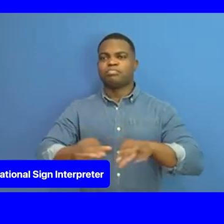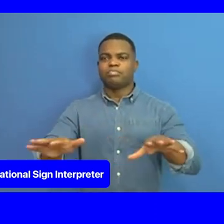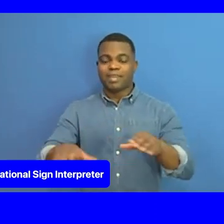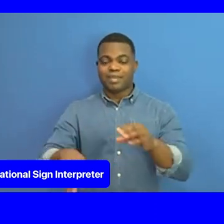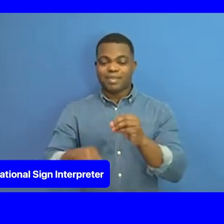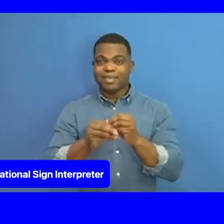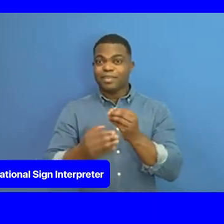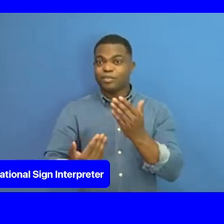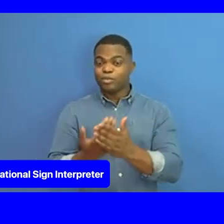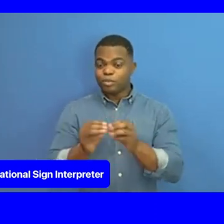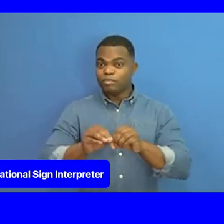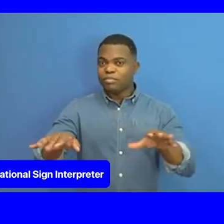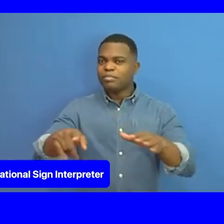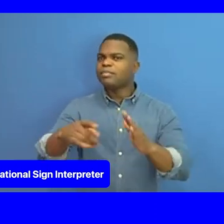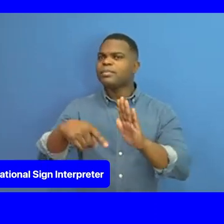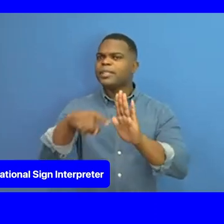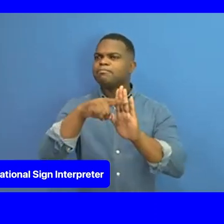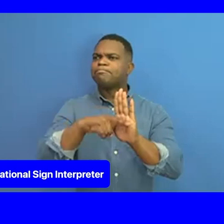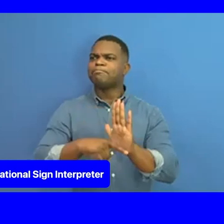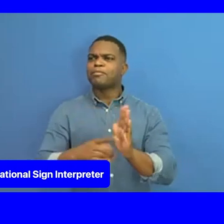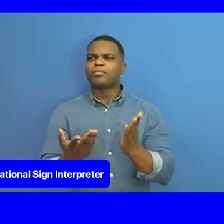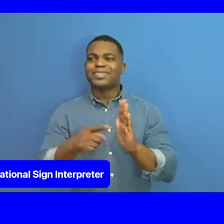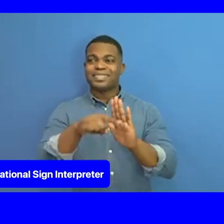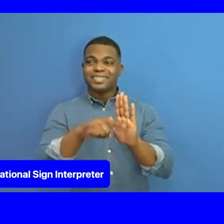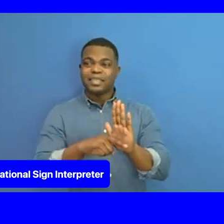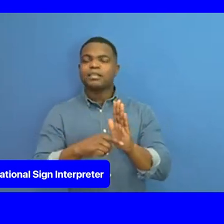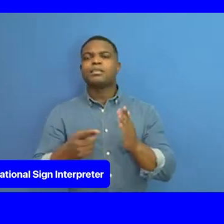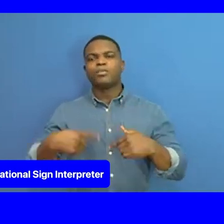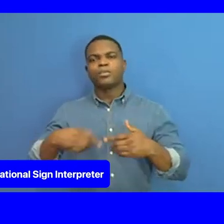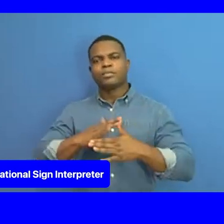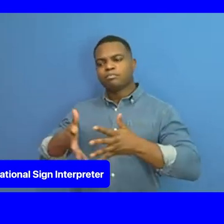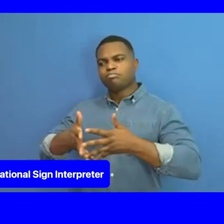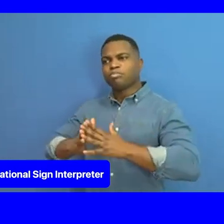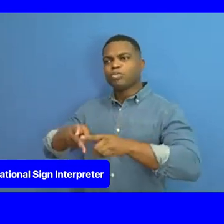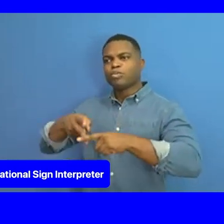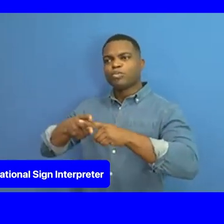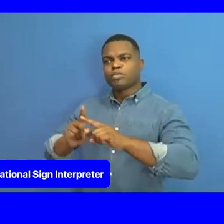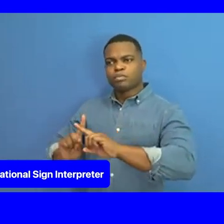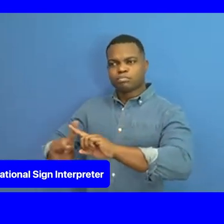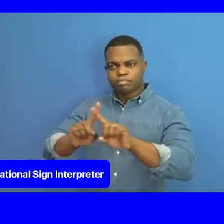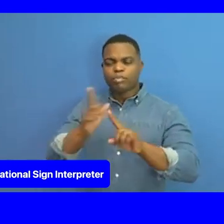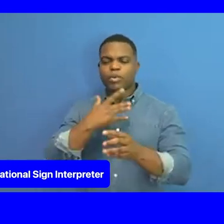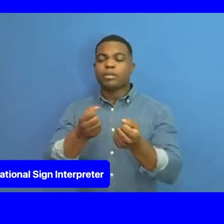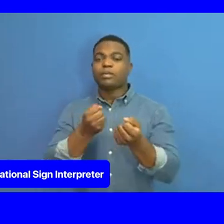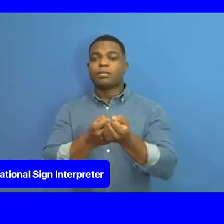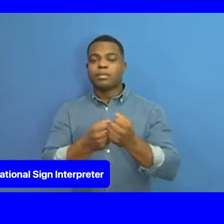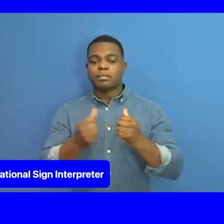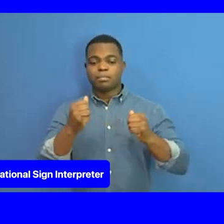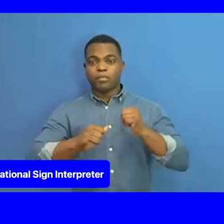partnership process, the several info sessions and help desk sessions ahead as well as share with you